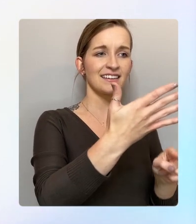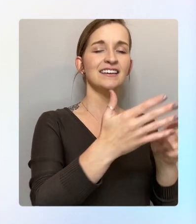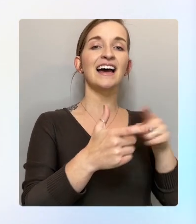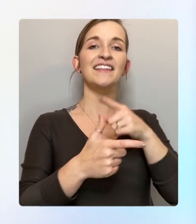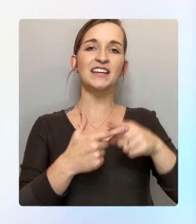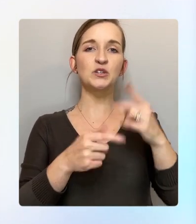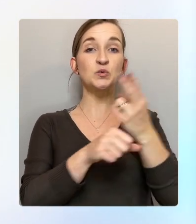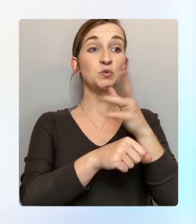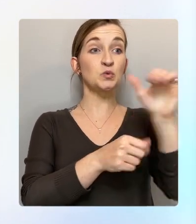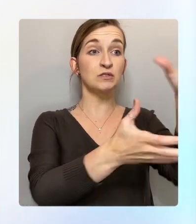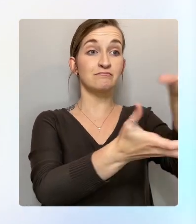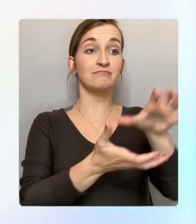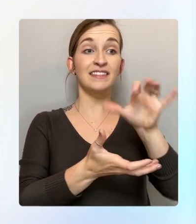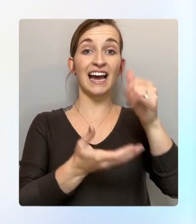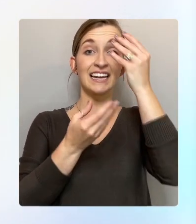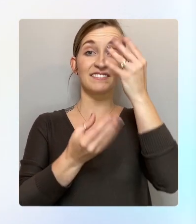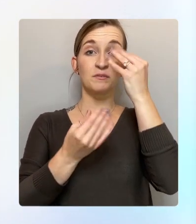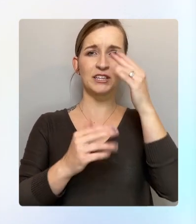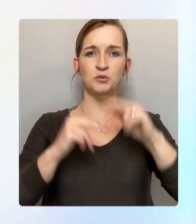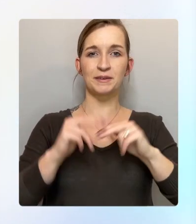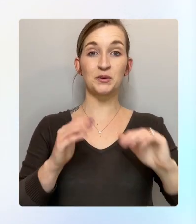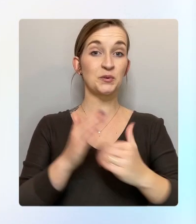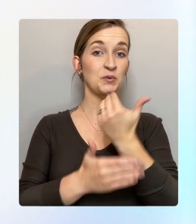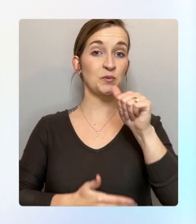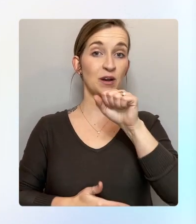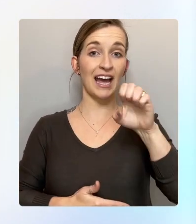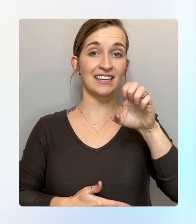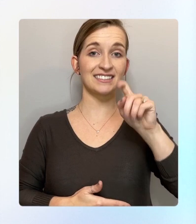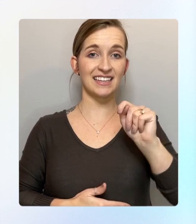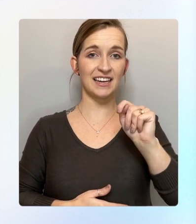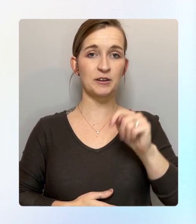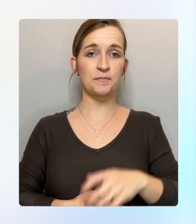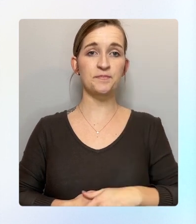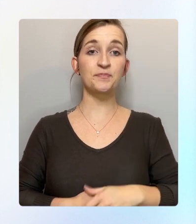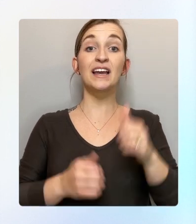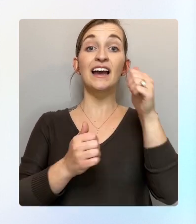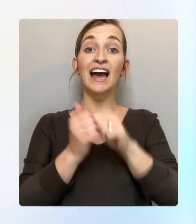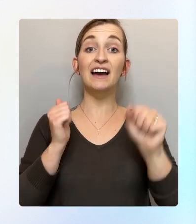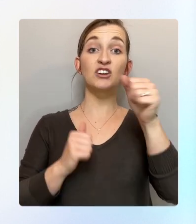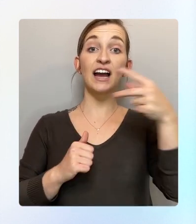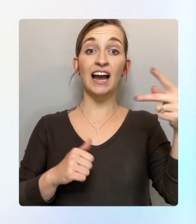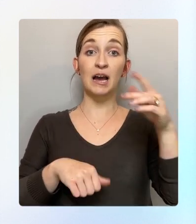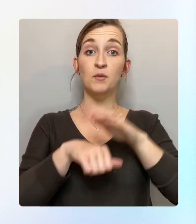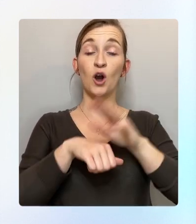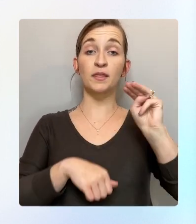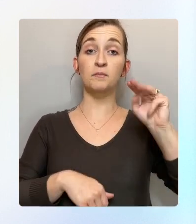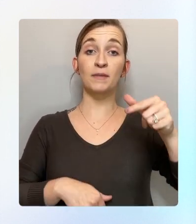Every app on the Meta Quest Store has a product detail page, or PDP, as we like to call it.